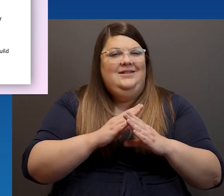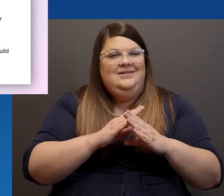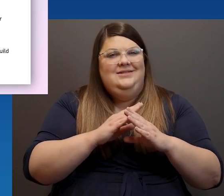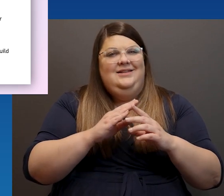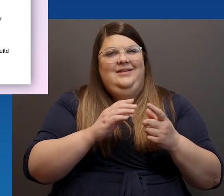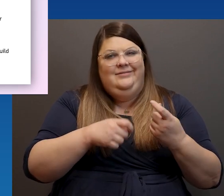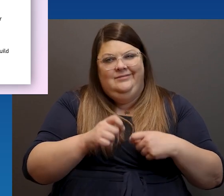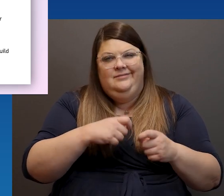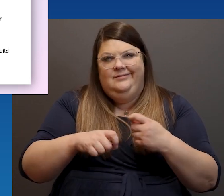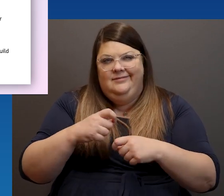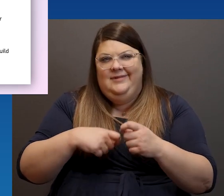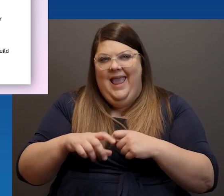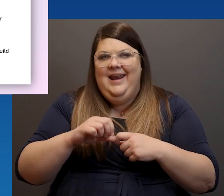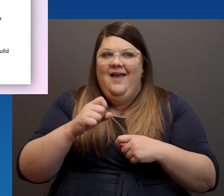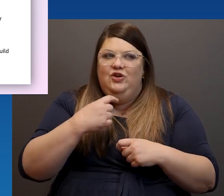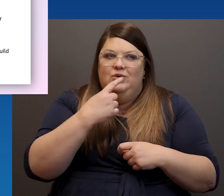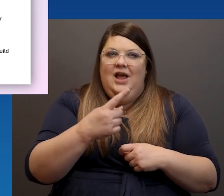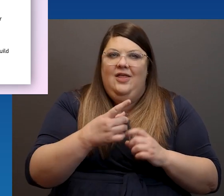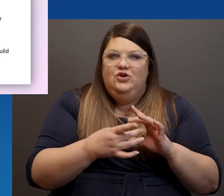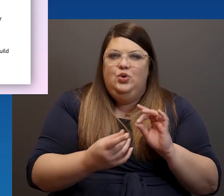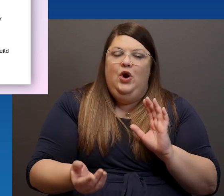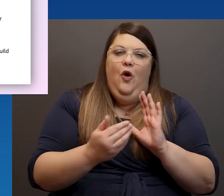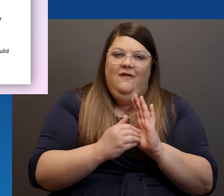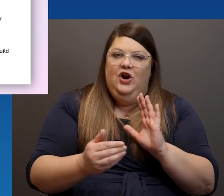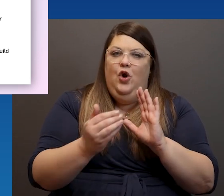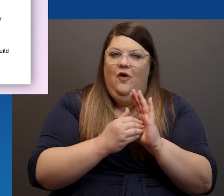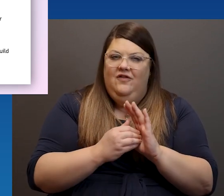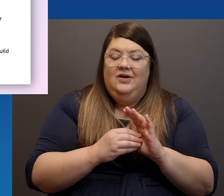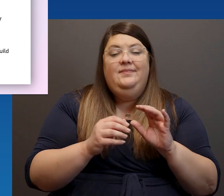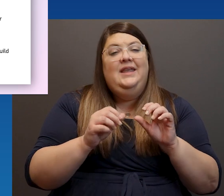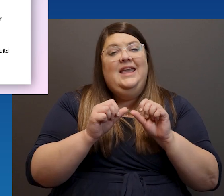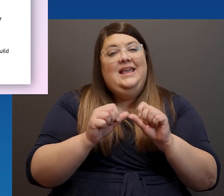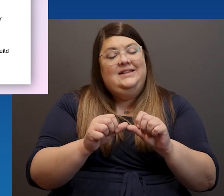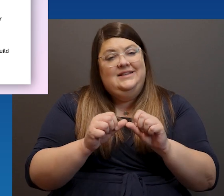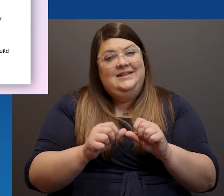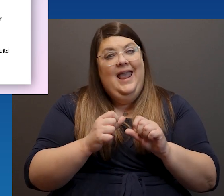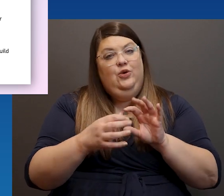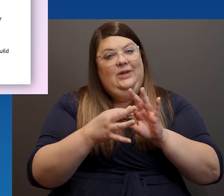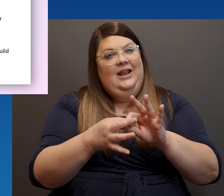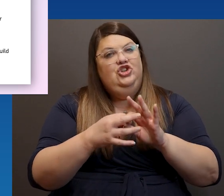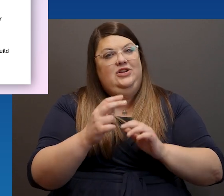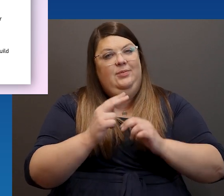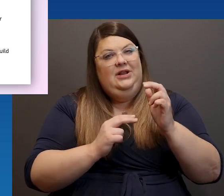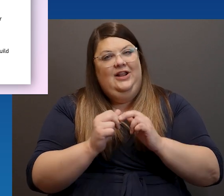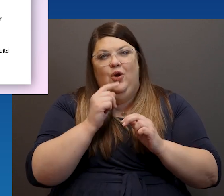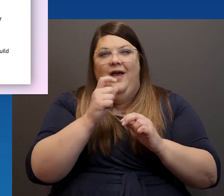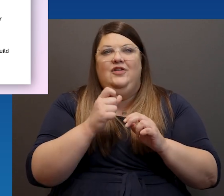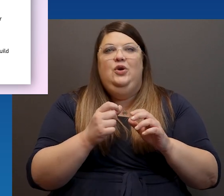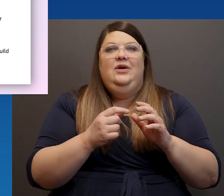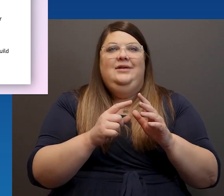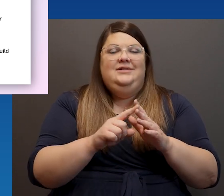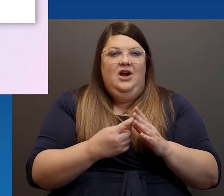Consistency and relationship building where they don't have to constantly build rapport with someone new.